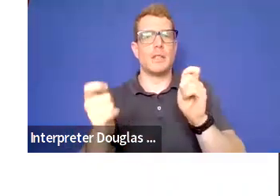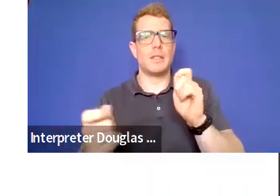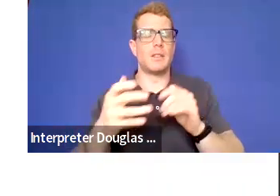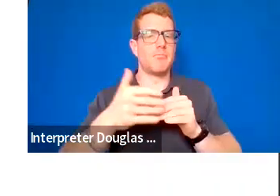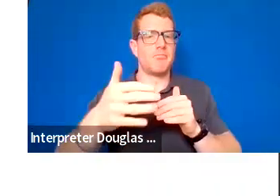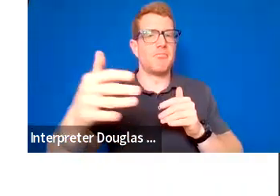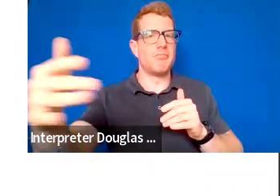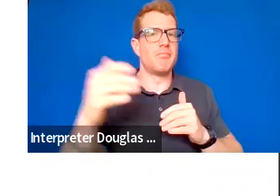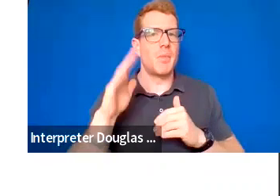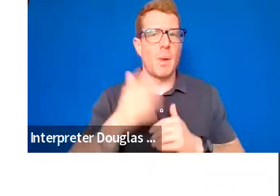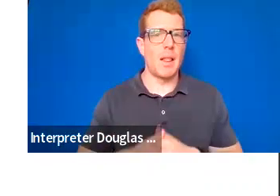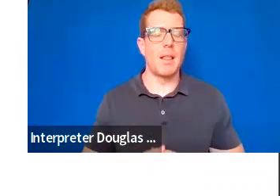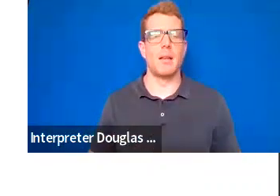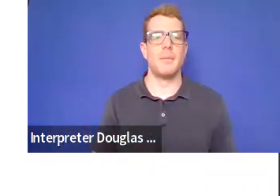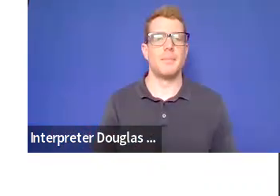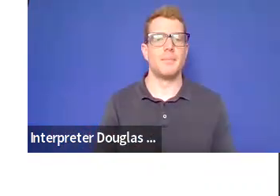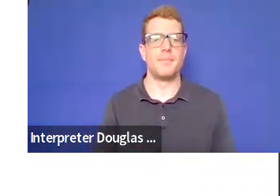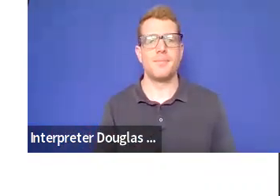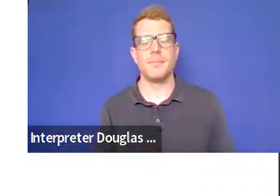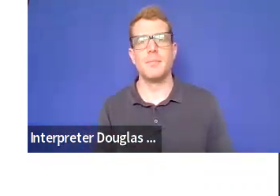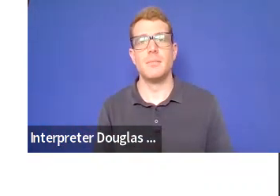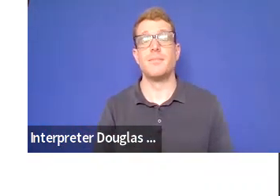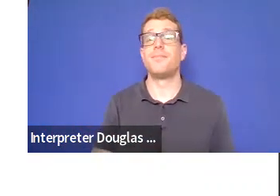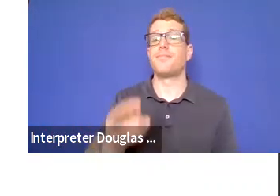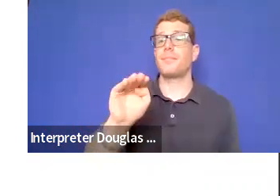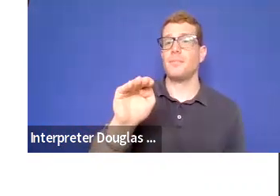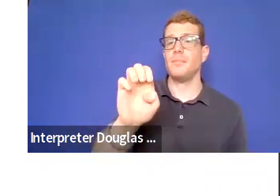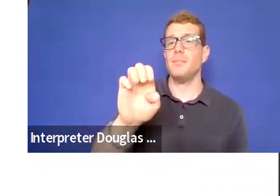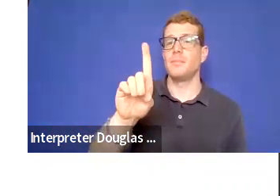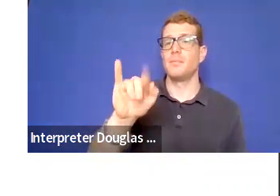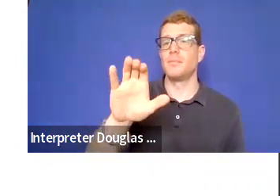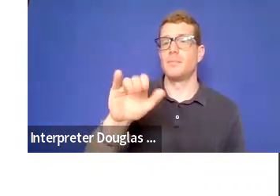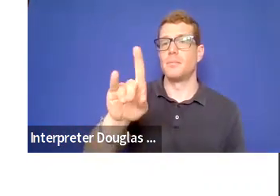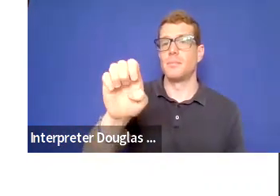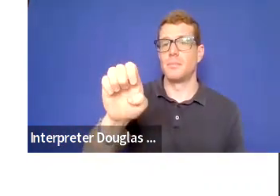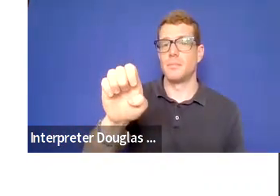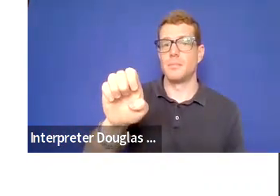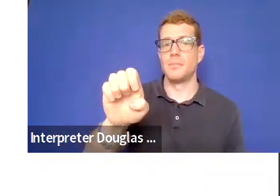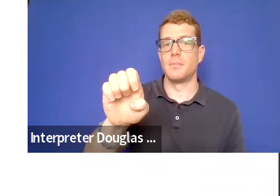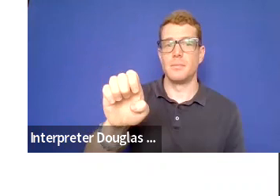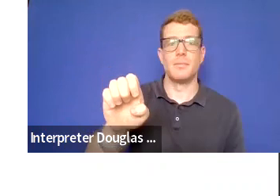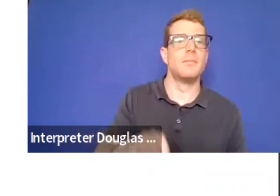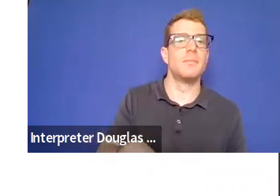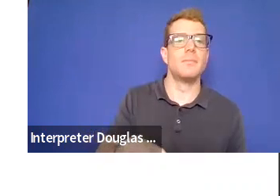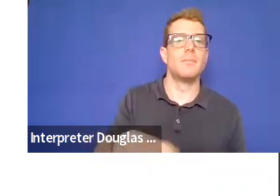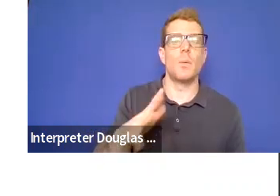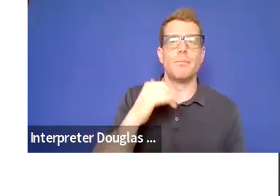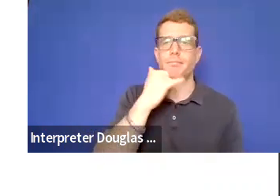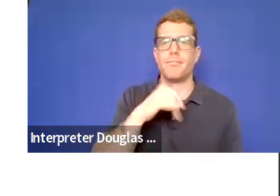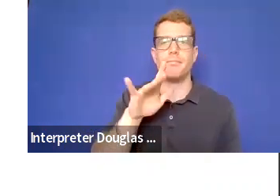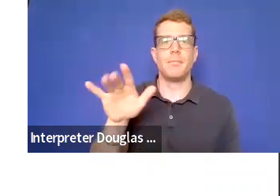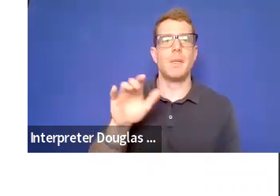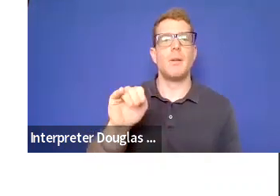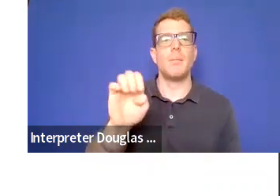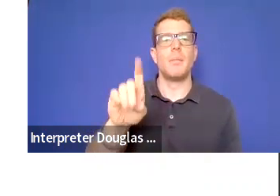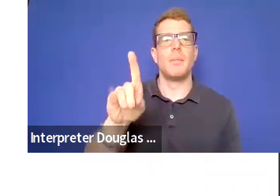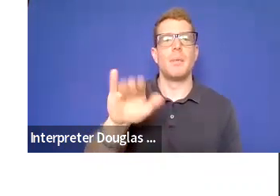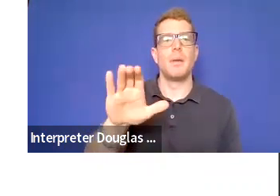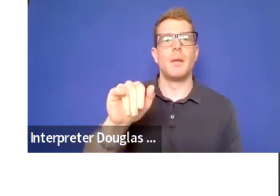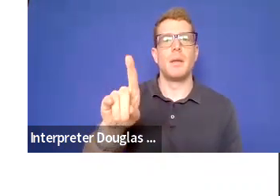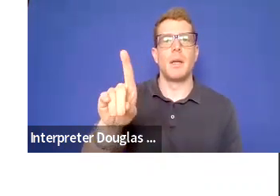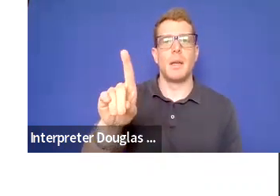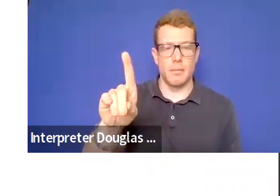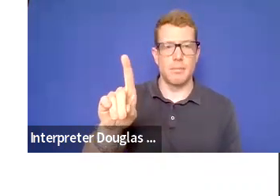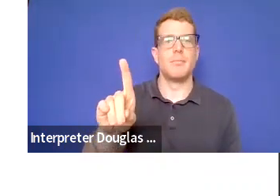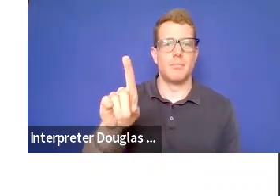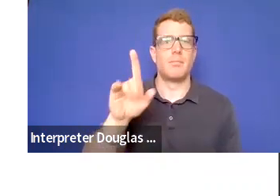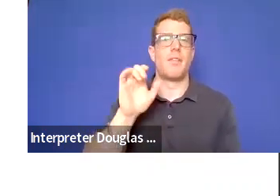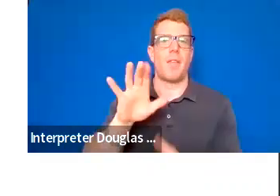Okay, Medicaid. So Medicaid is associated with the Ssi benefit.